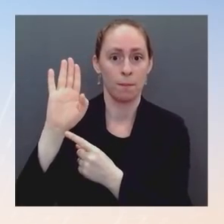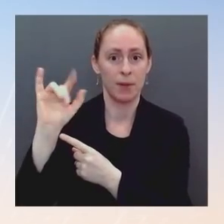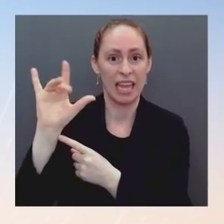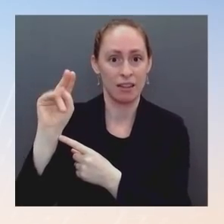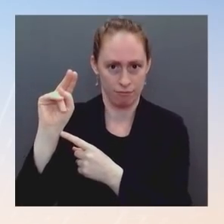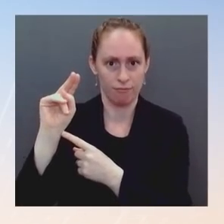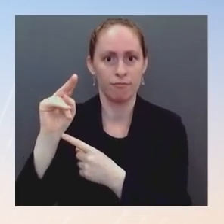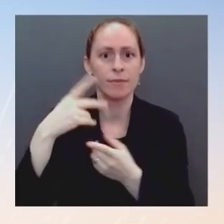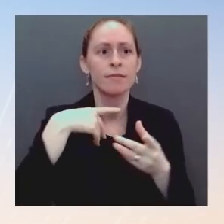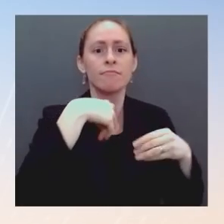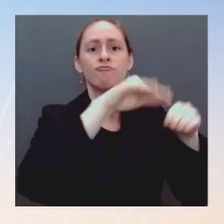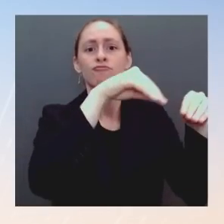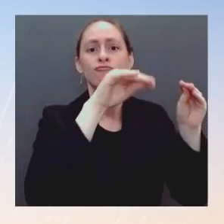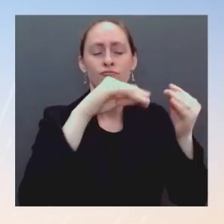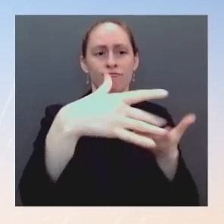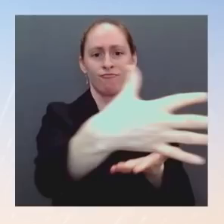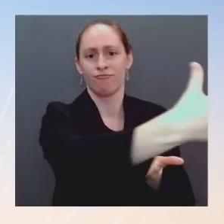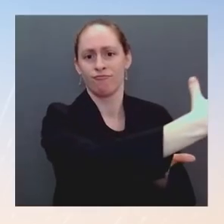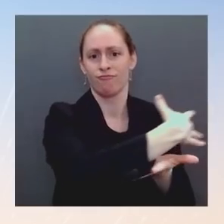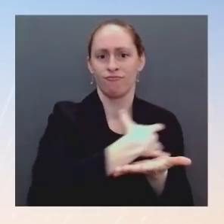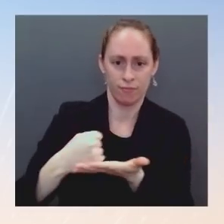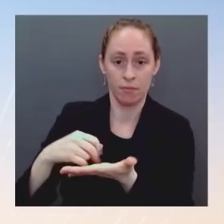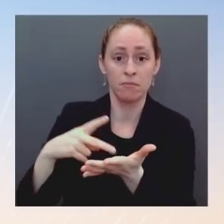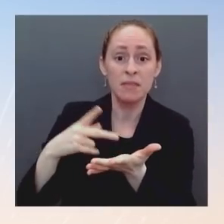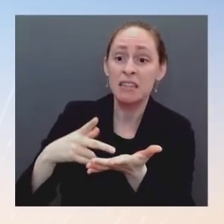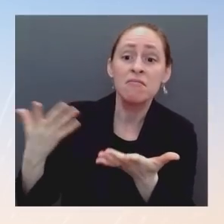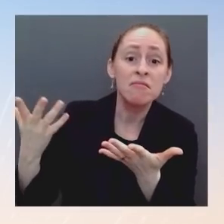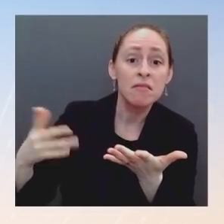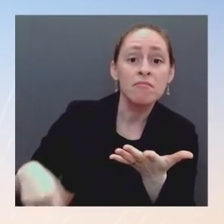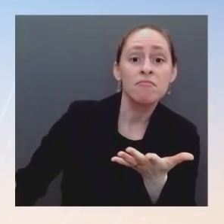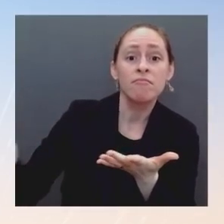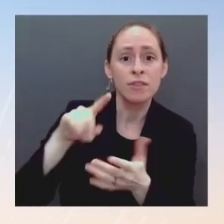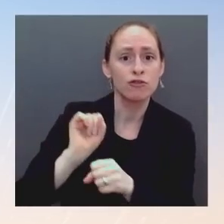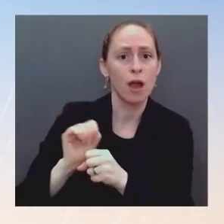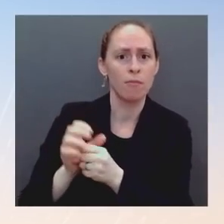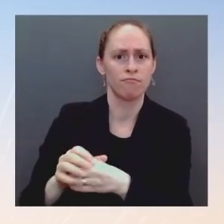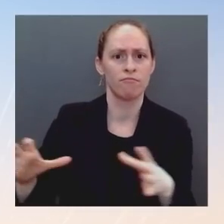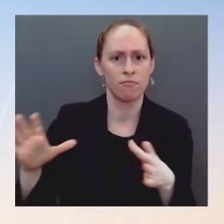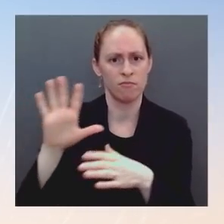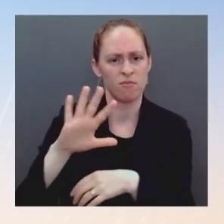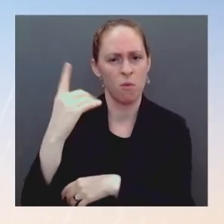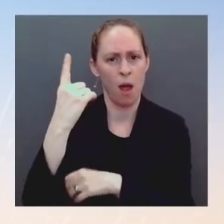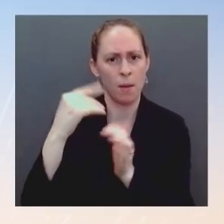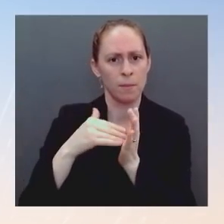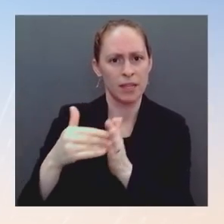here in the United States. While we're proud of this historic progress, we know that agricultural exports could have increased